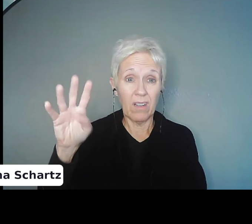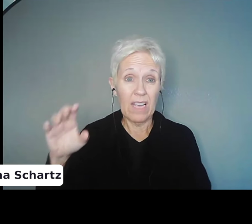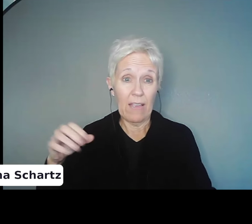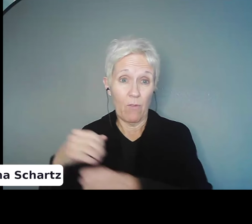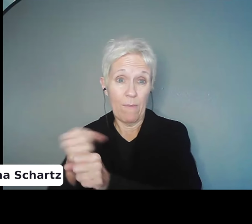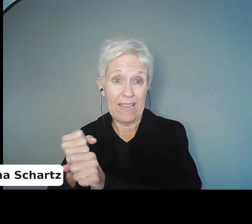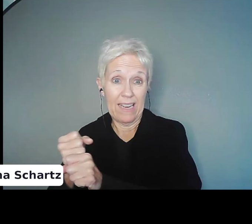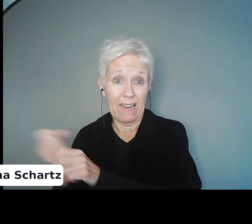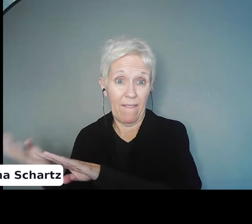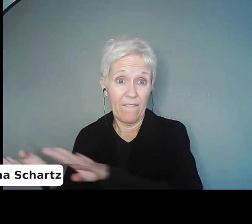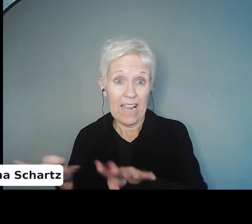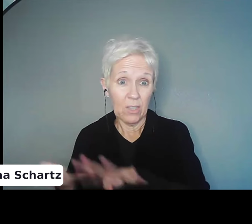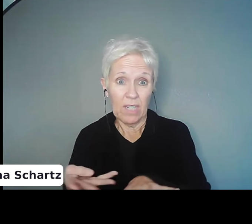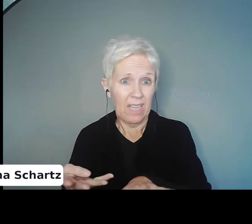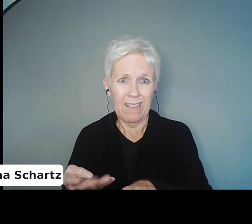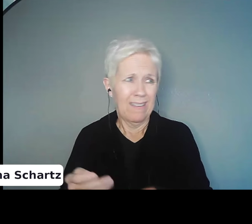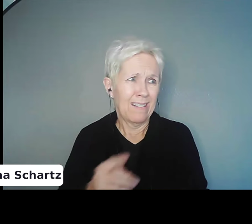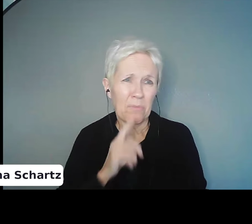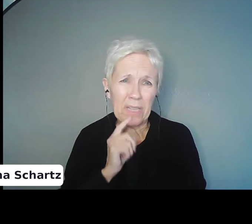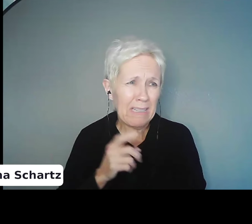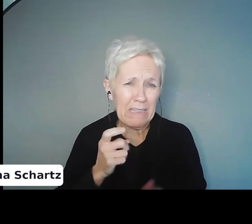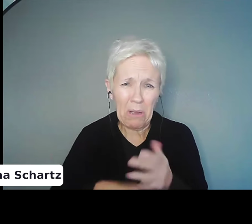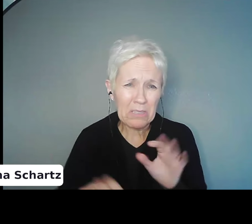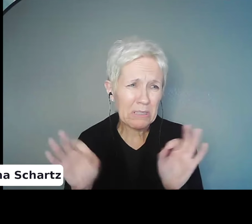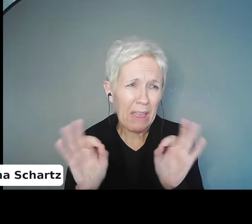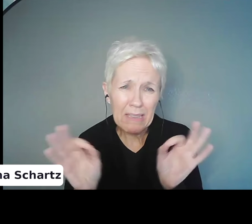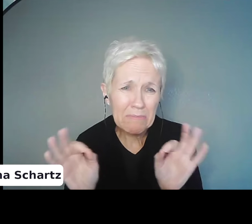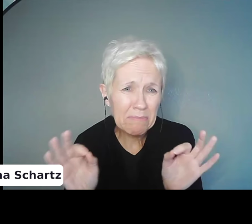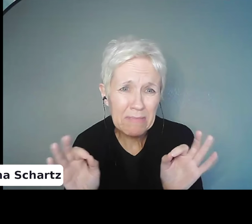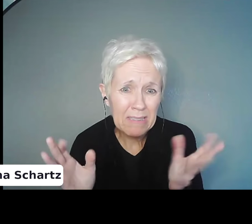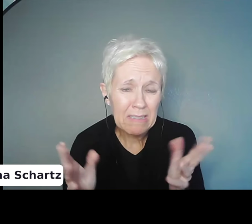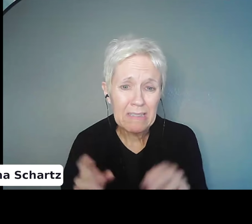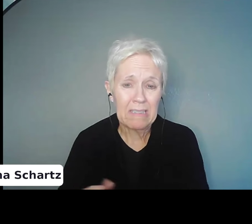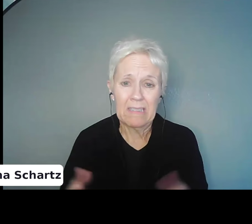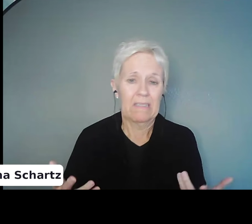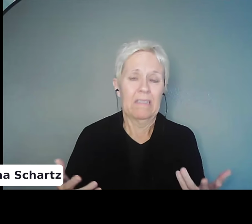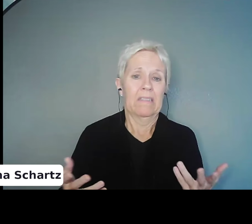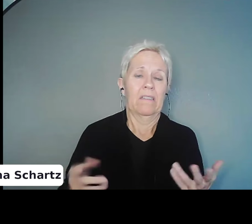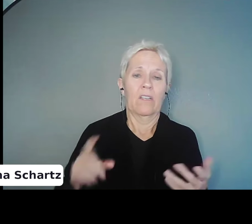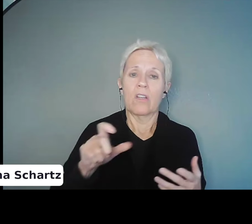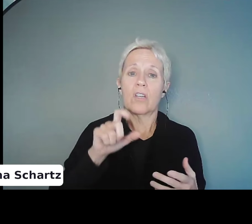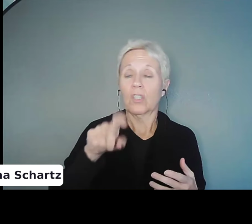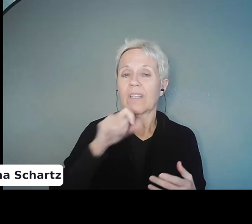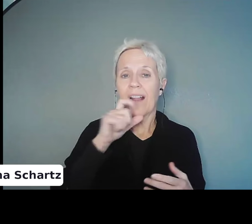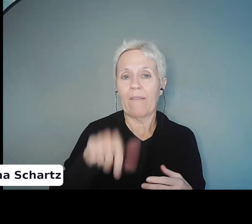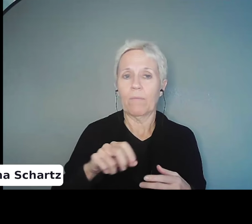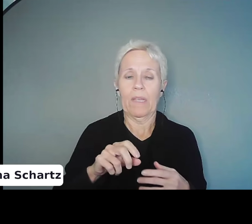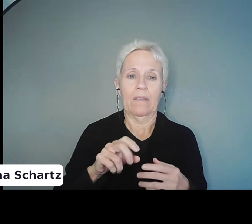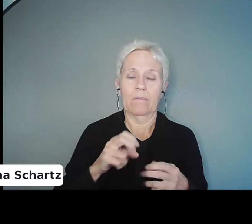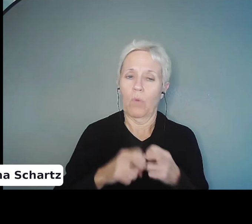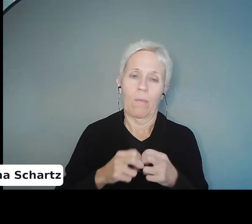You know done in a factory this costs nothing. Angie: Literally nothing. Sgloo